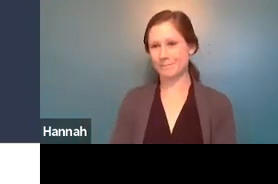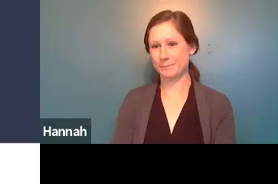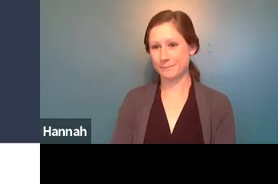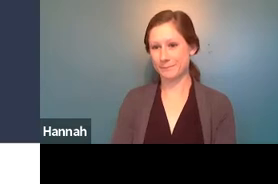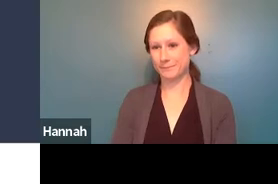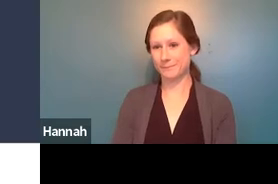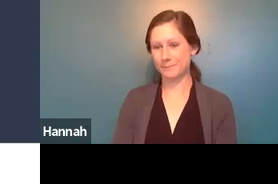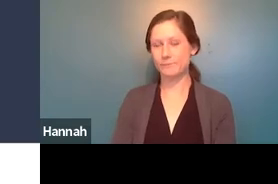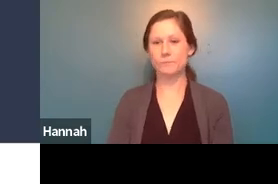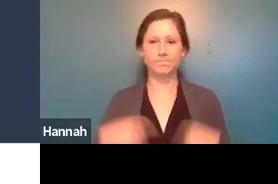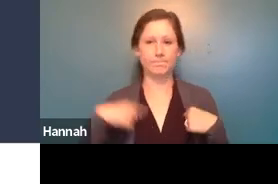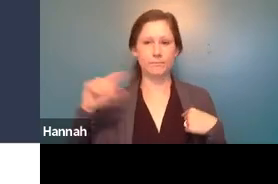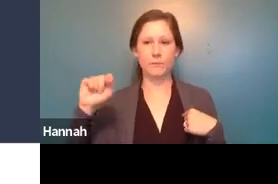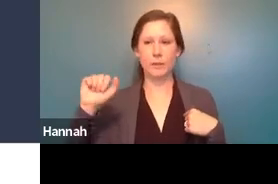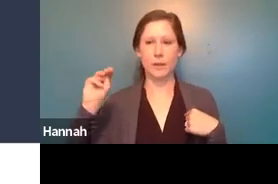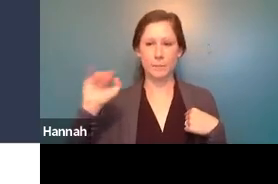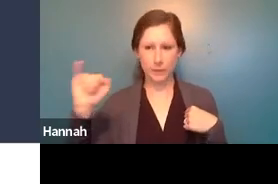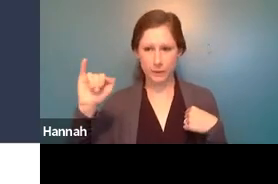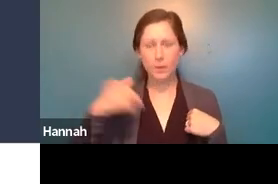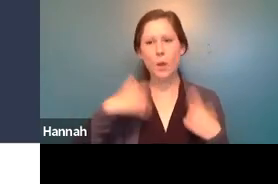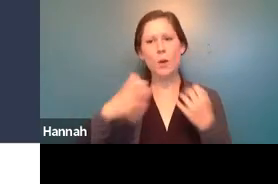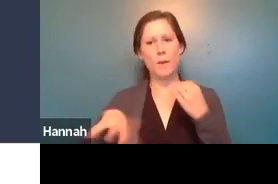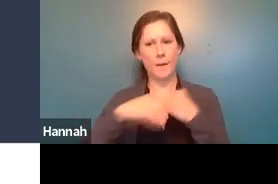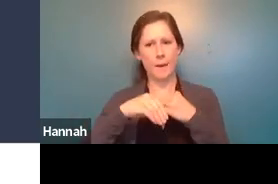Tami: This is Tami. If I can just add there are no aquariums that